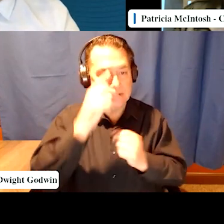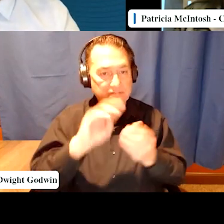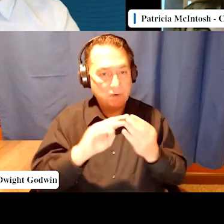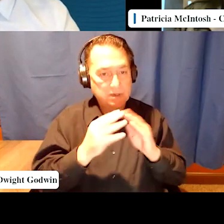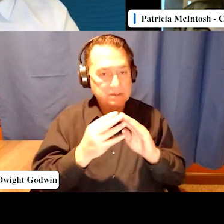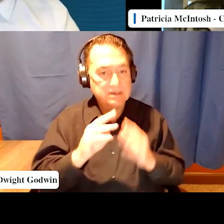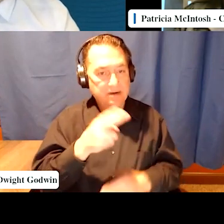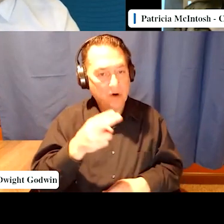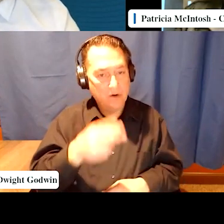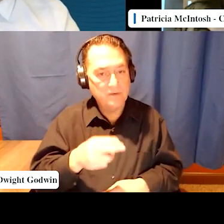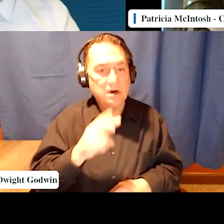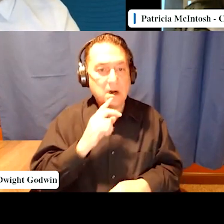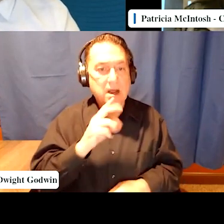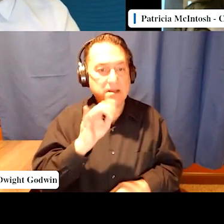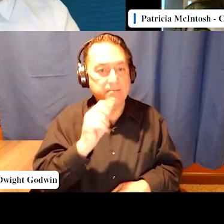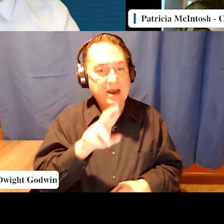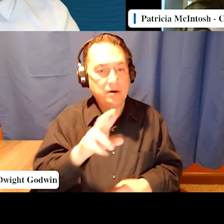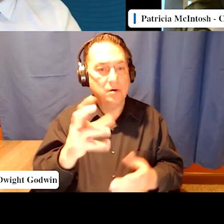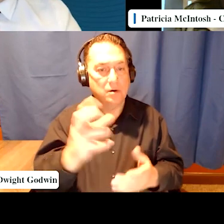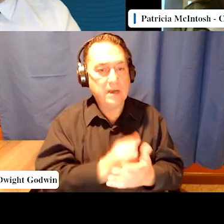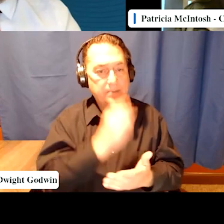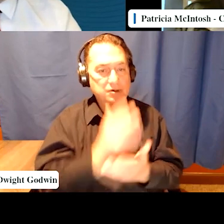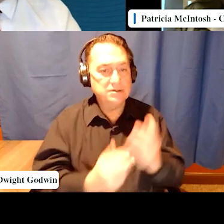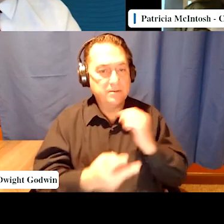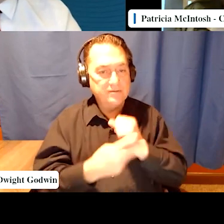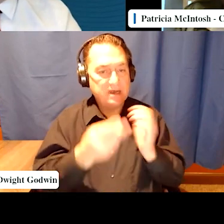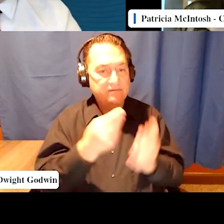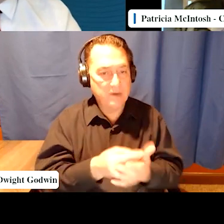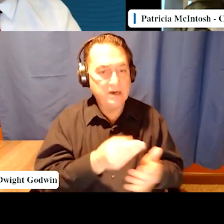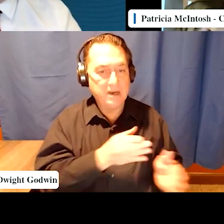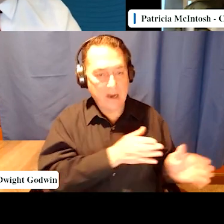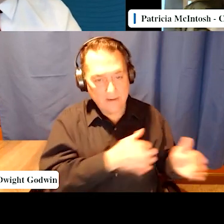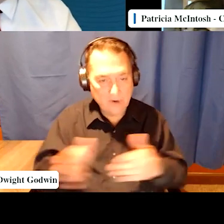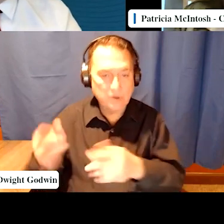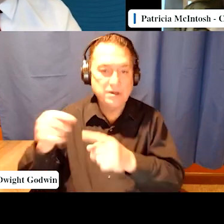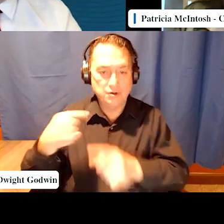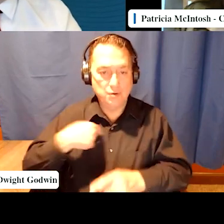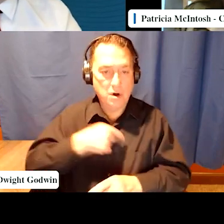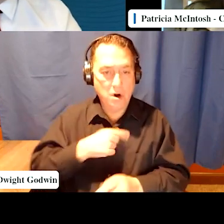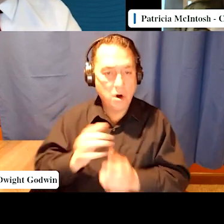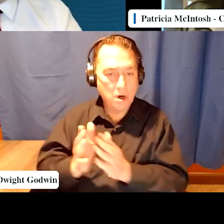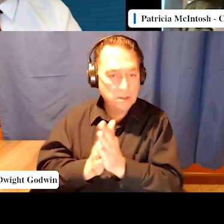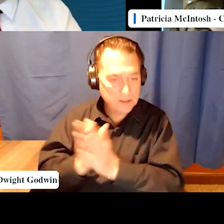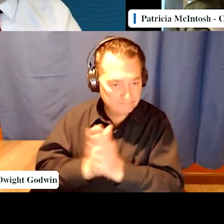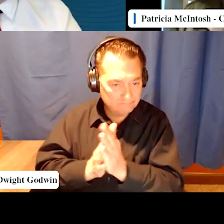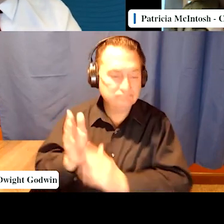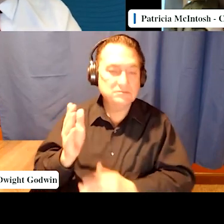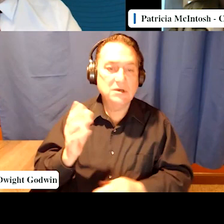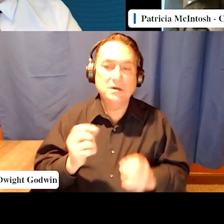and redirect that funding towards this initiative. So very different from some states that are starting without any funding support,